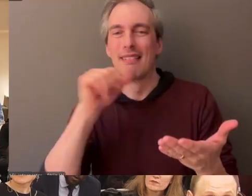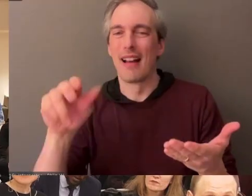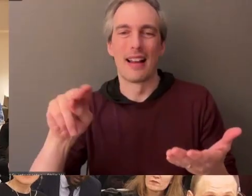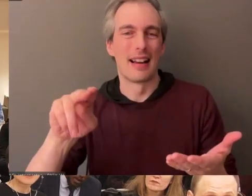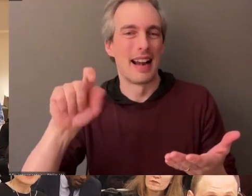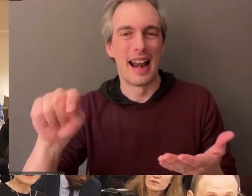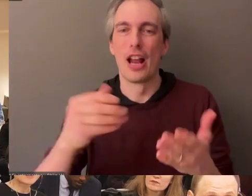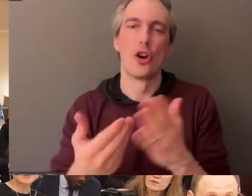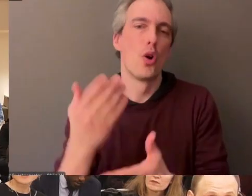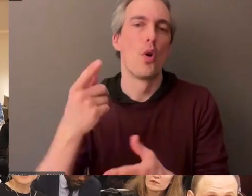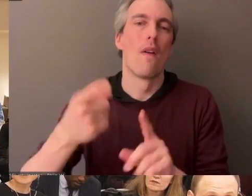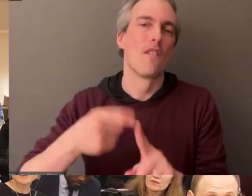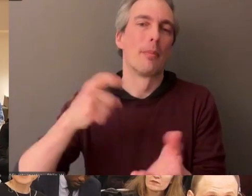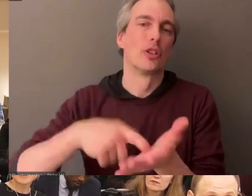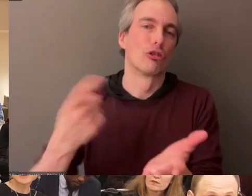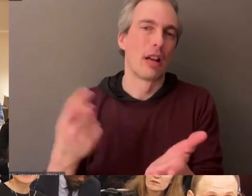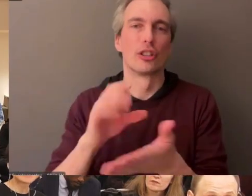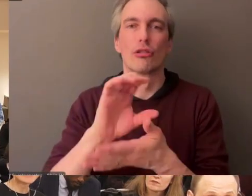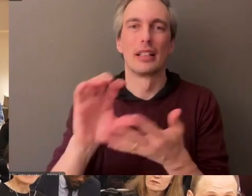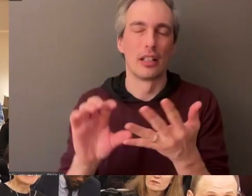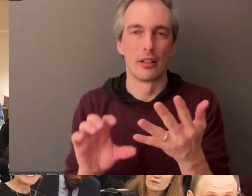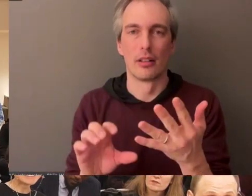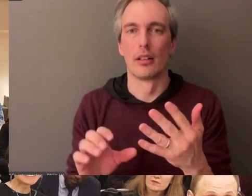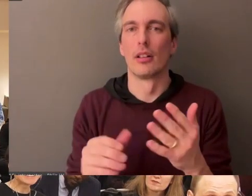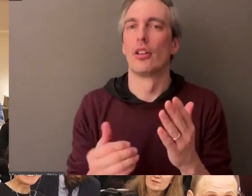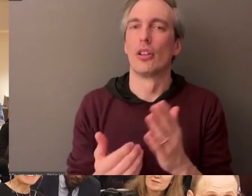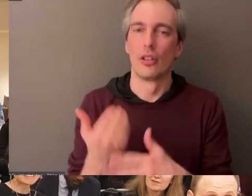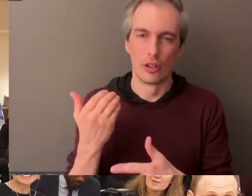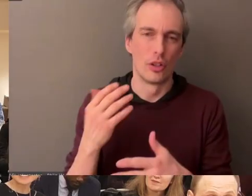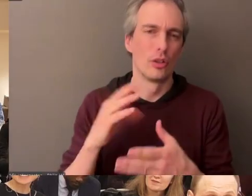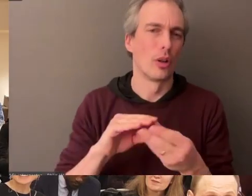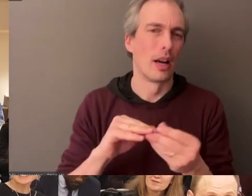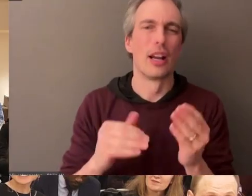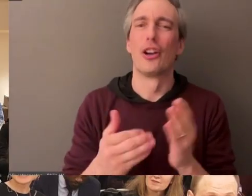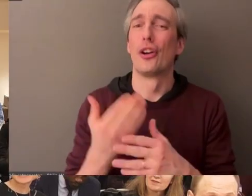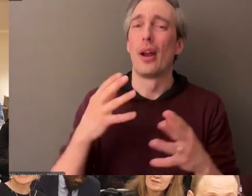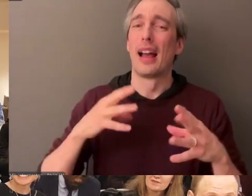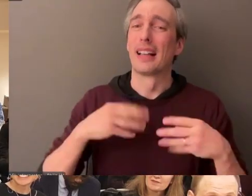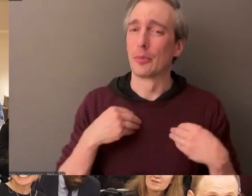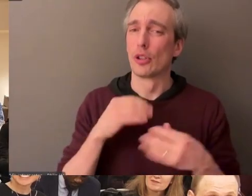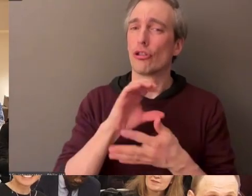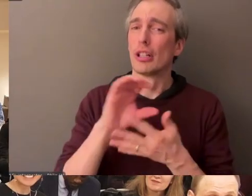New story, new acceptance criteria. That criteria refers to a design system component.